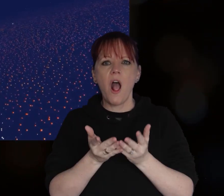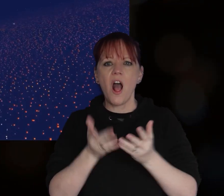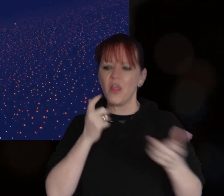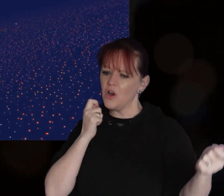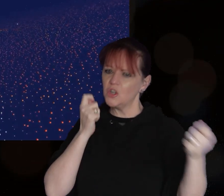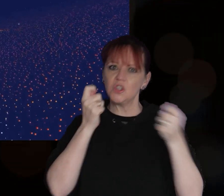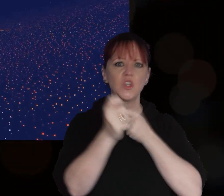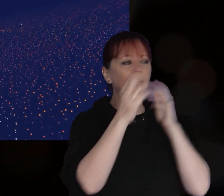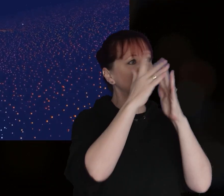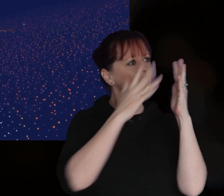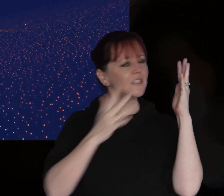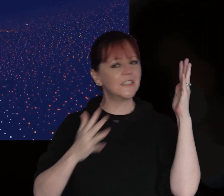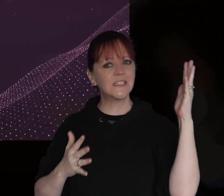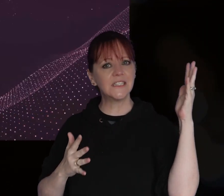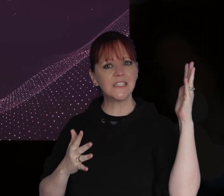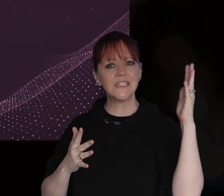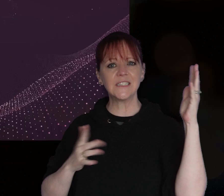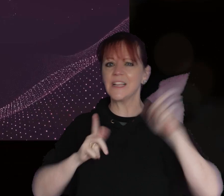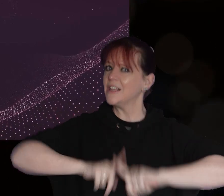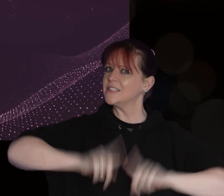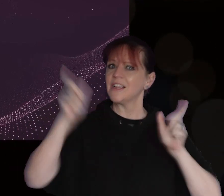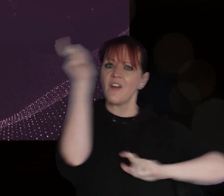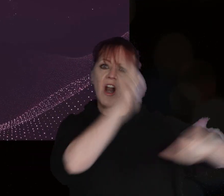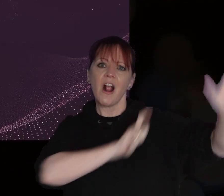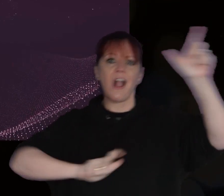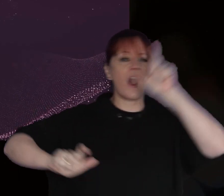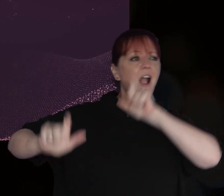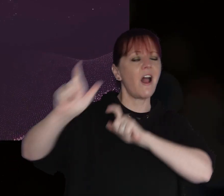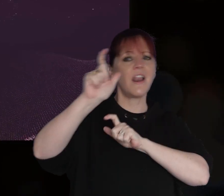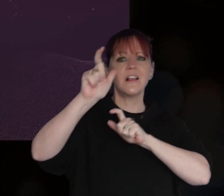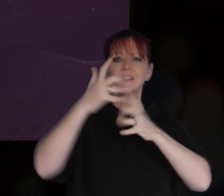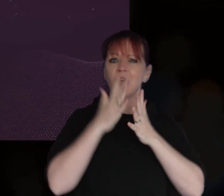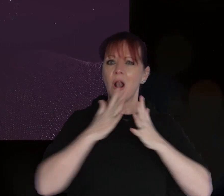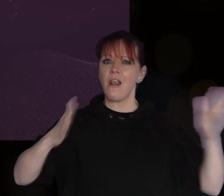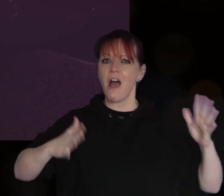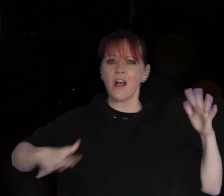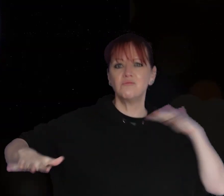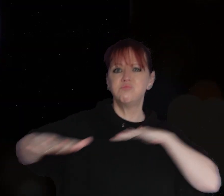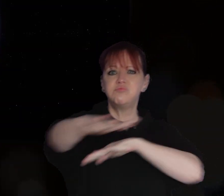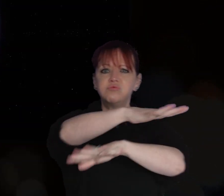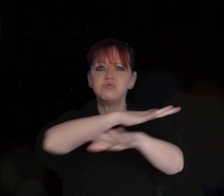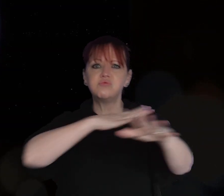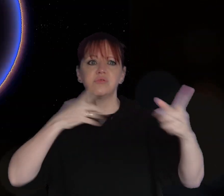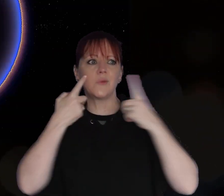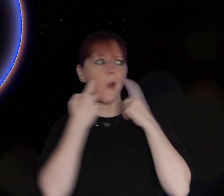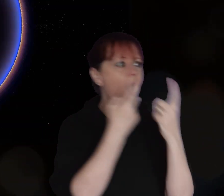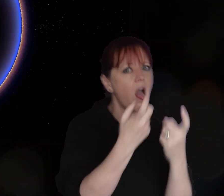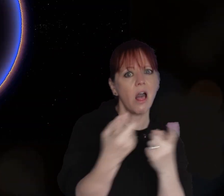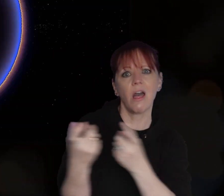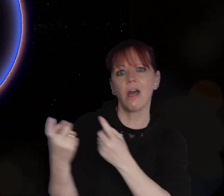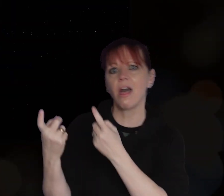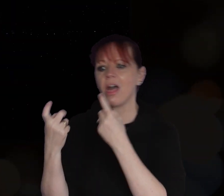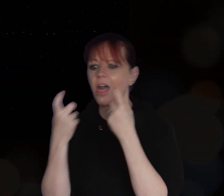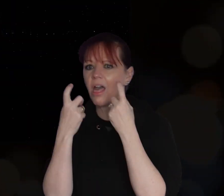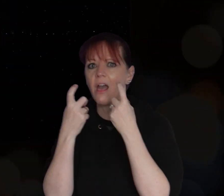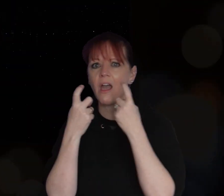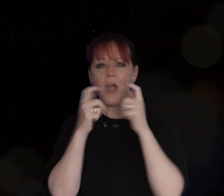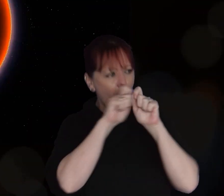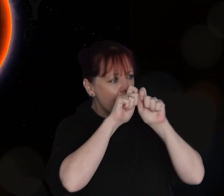with aerial material to collect and large gridlike structures to explore. EERIE MUSIC Portraits of each explorable world, eclipsing their parents star.